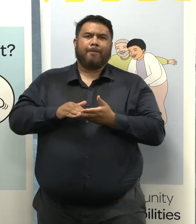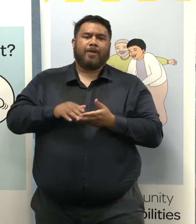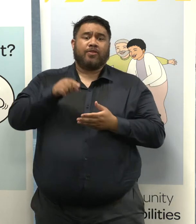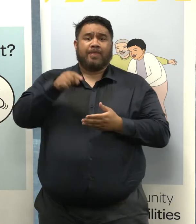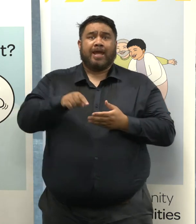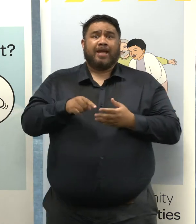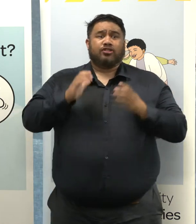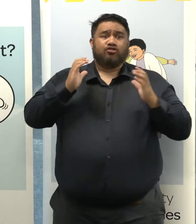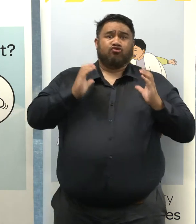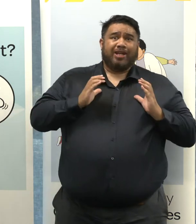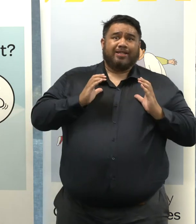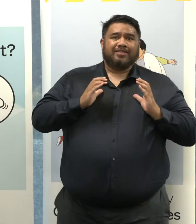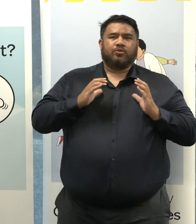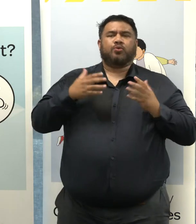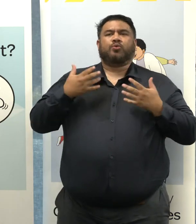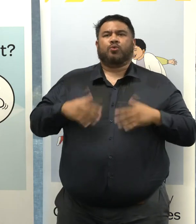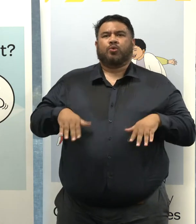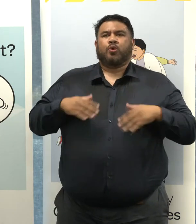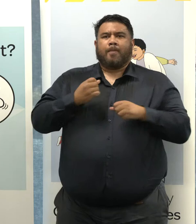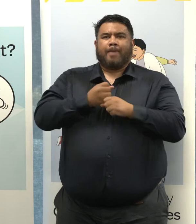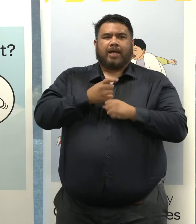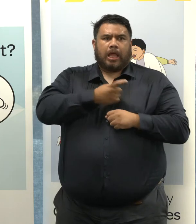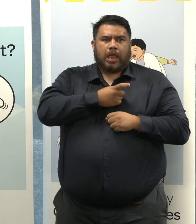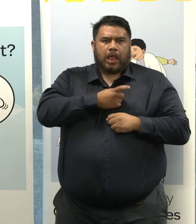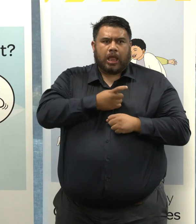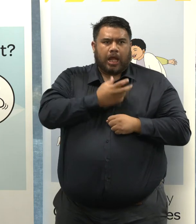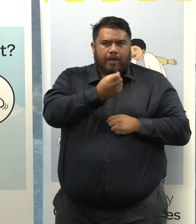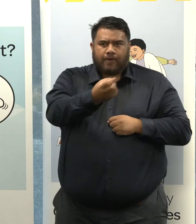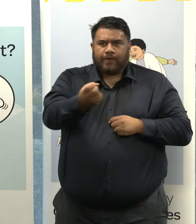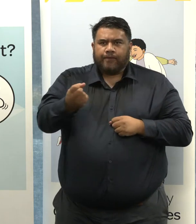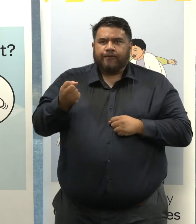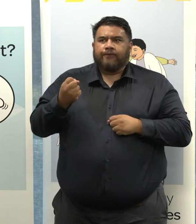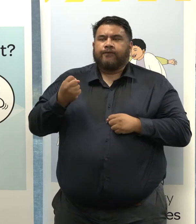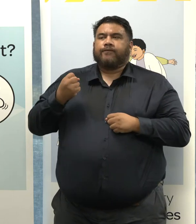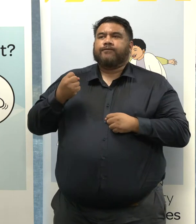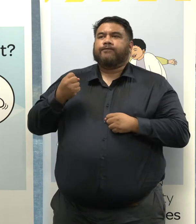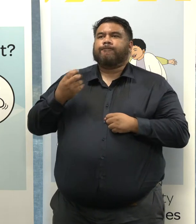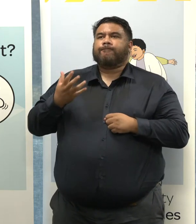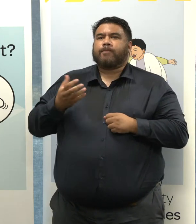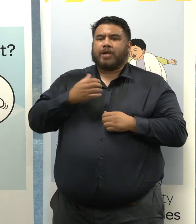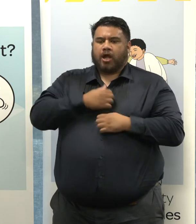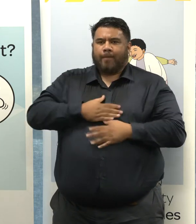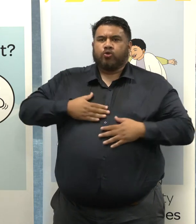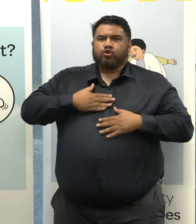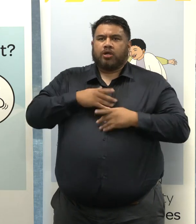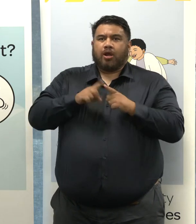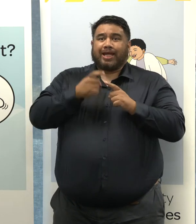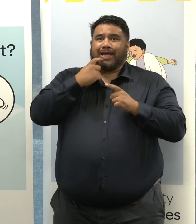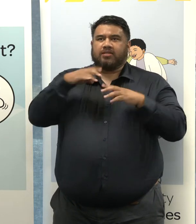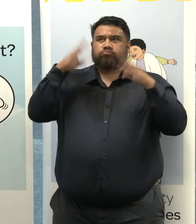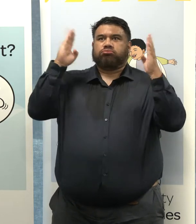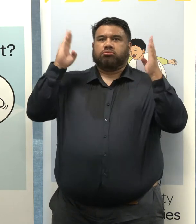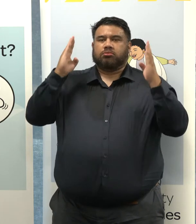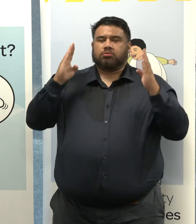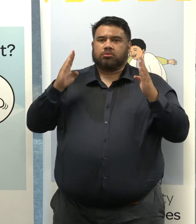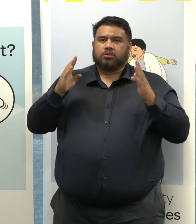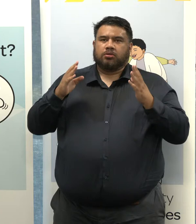pressure to deliver as much care as they can.